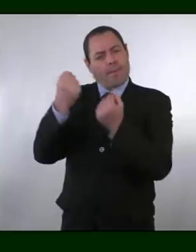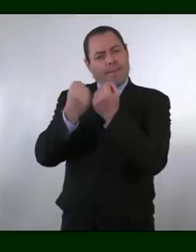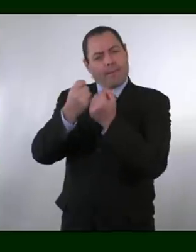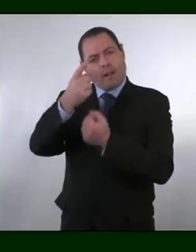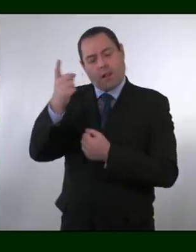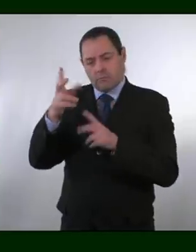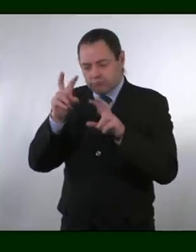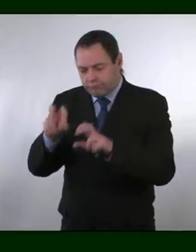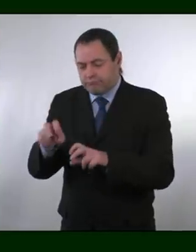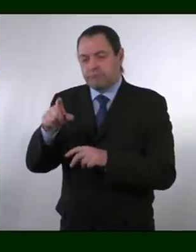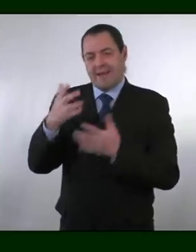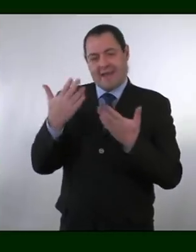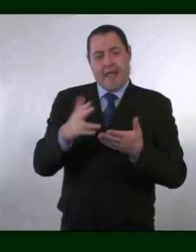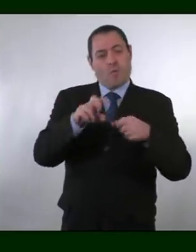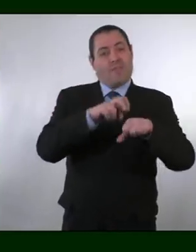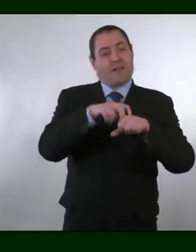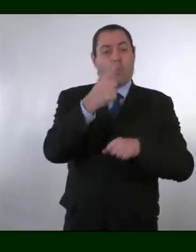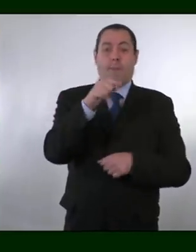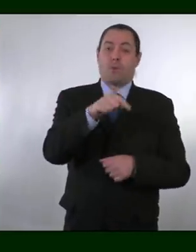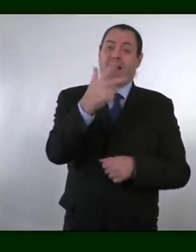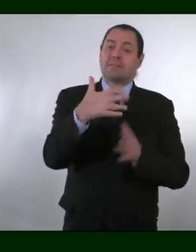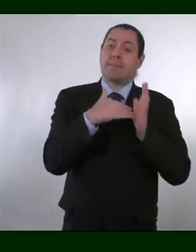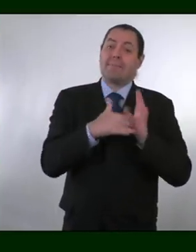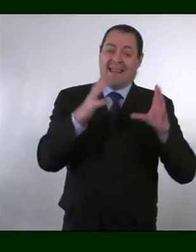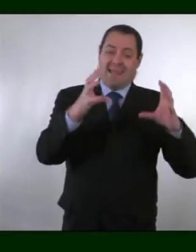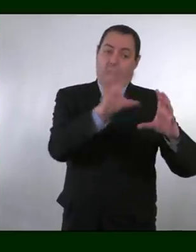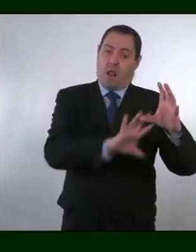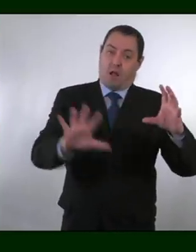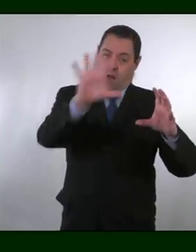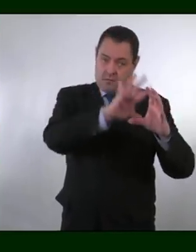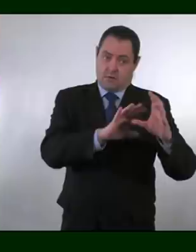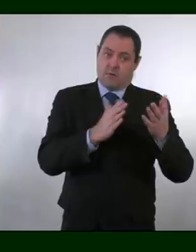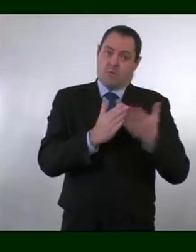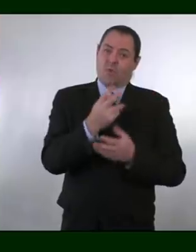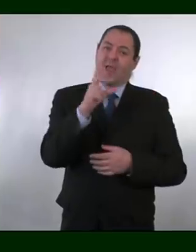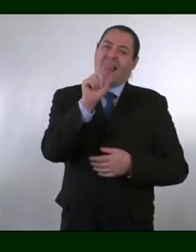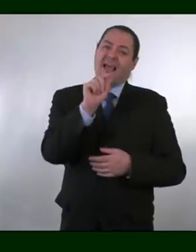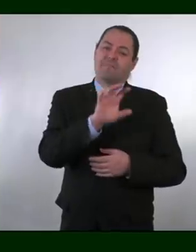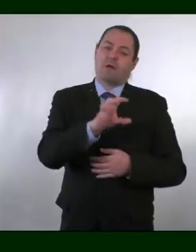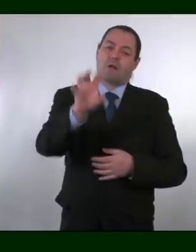Northern Ireland’s 1.8 million population, which is spread across 11 local government districts,